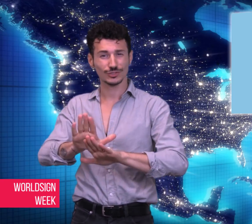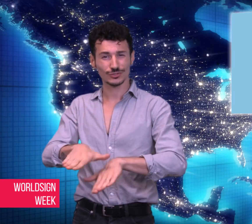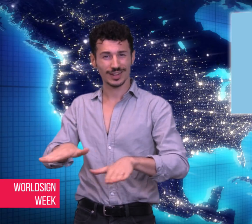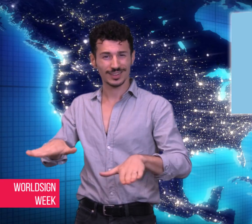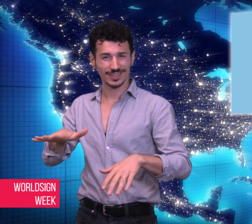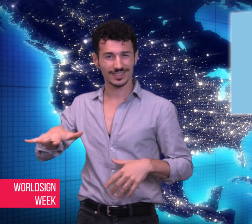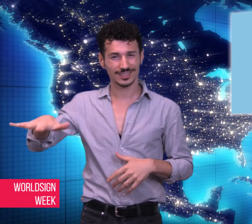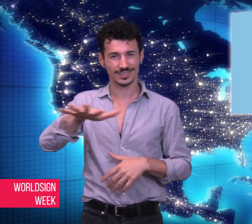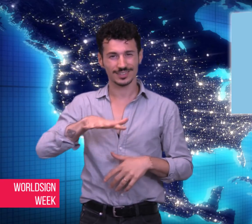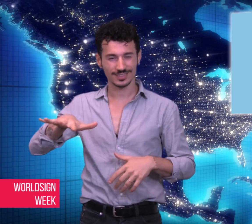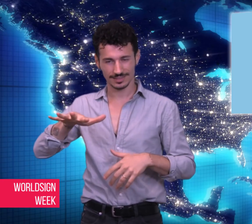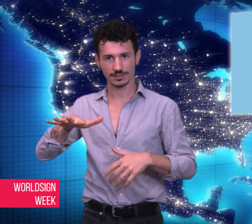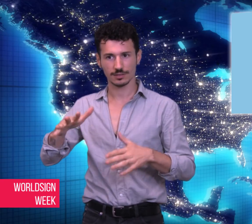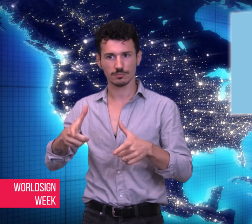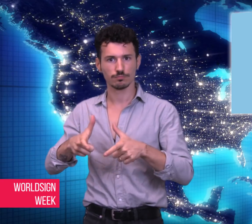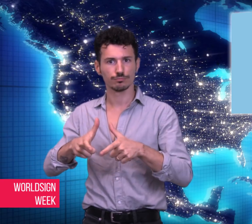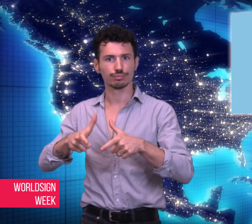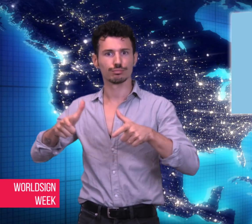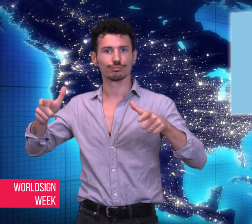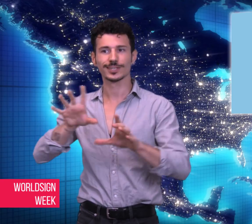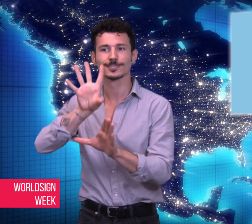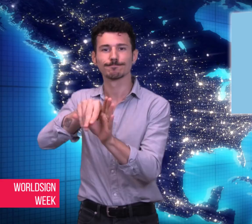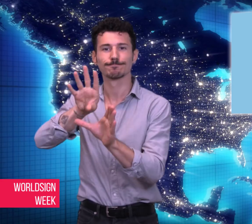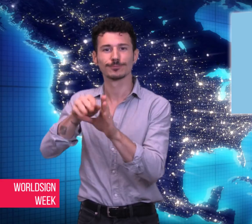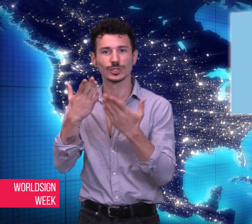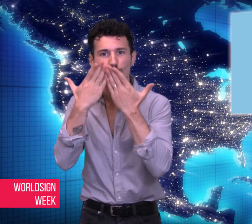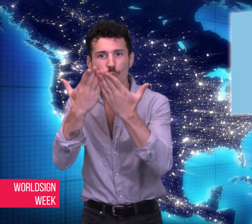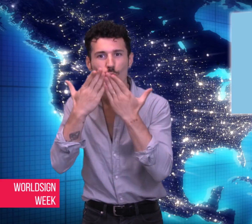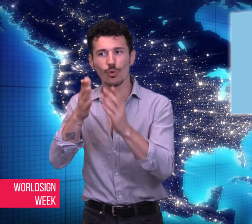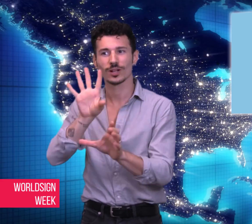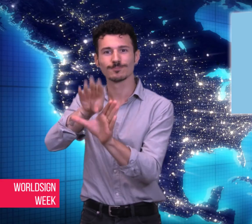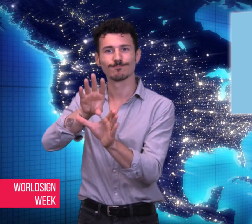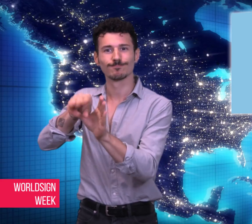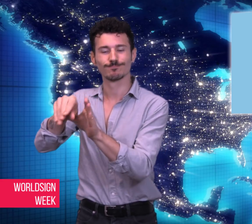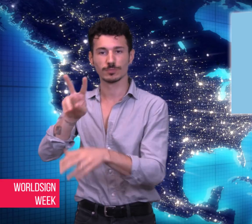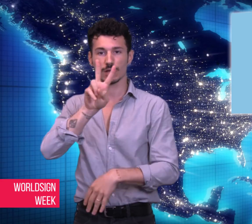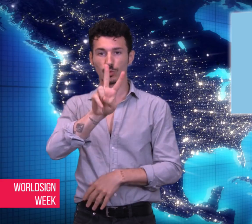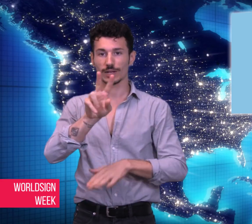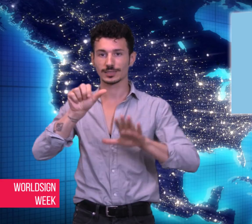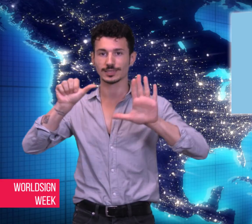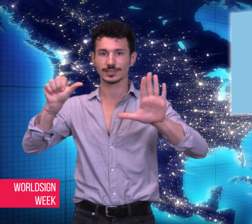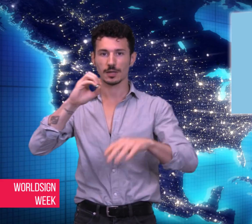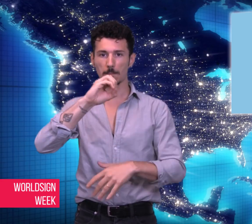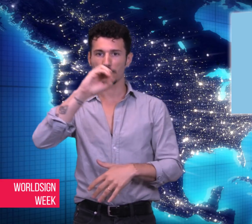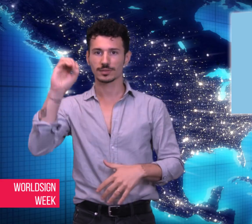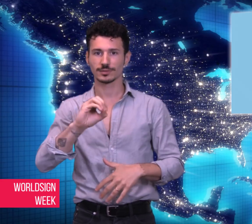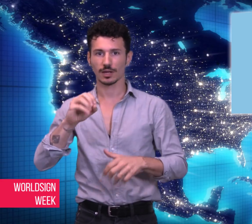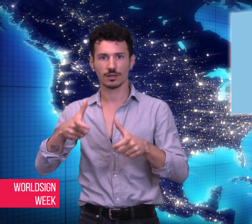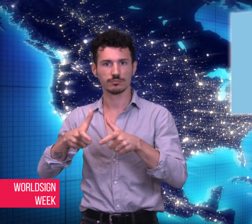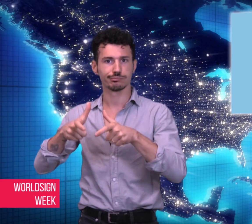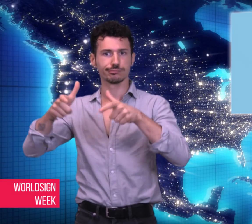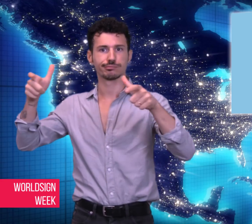26% increase in the number of deaf children enrolling in schools in the